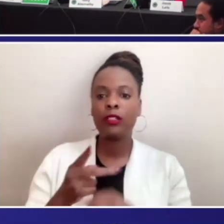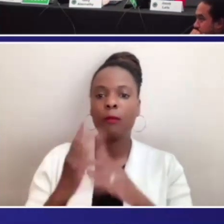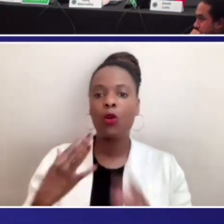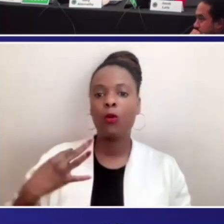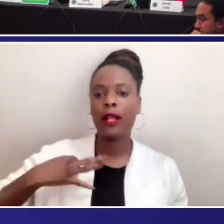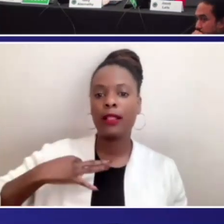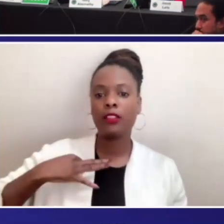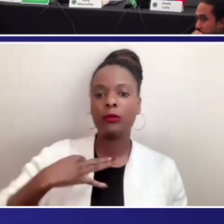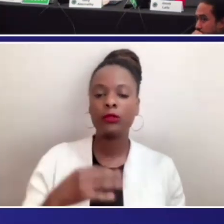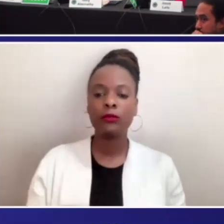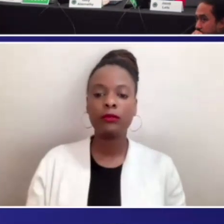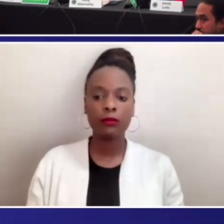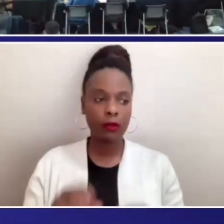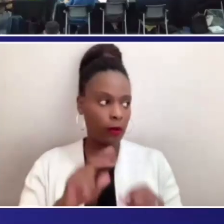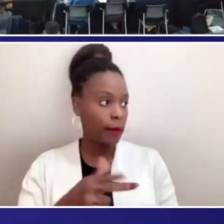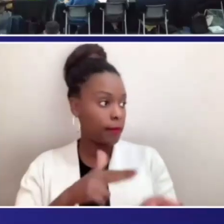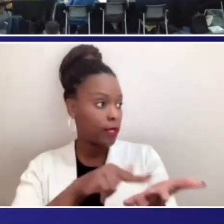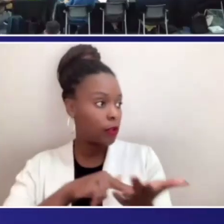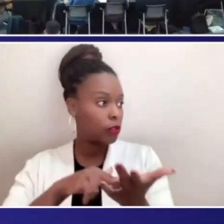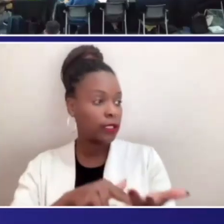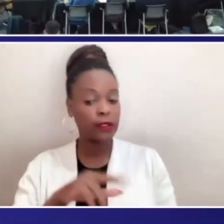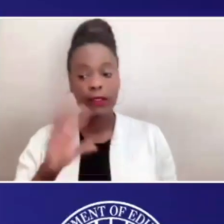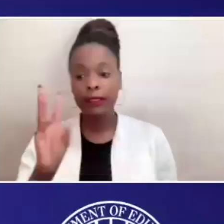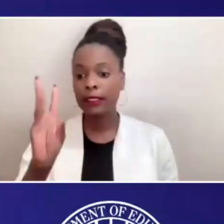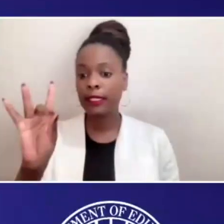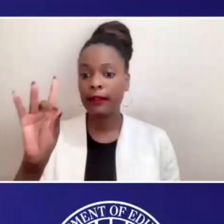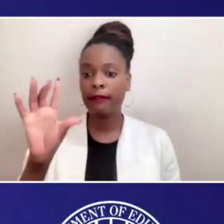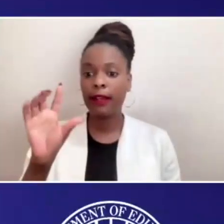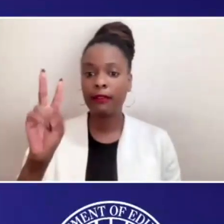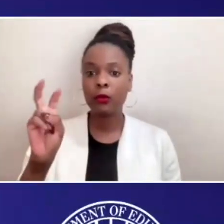Pulse check on 685.200, borrower eligibility, if I can see thumbs, please.